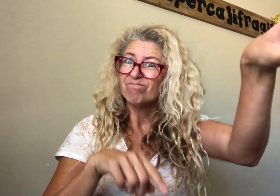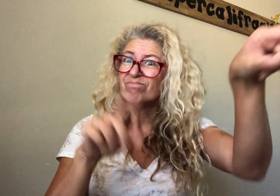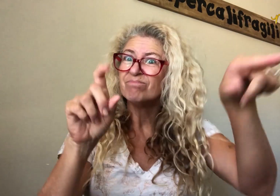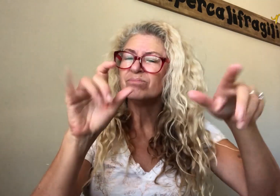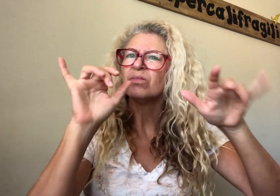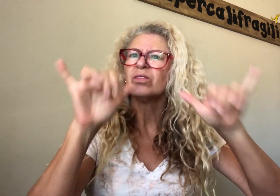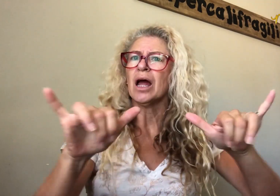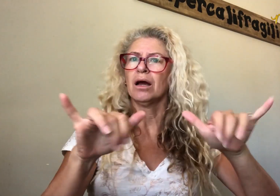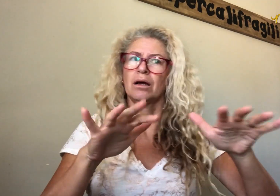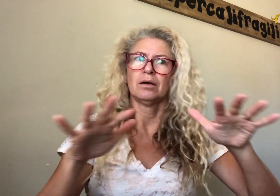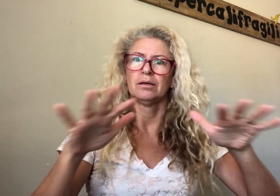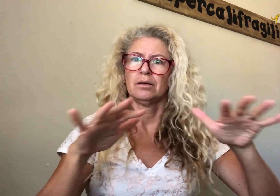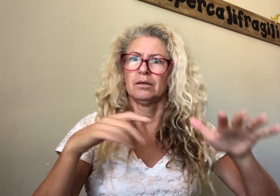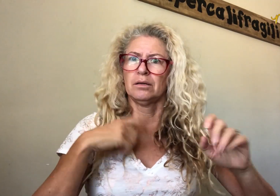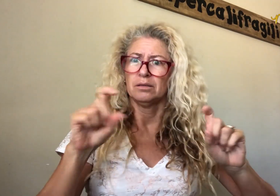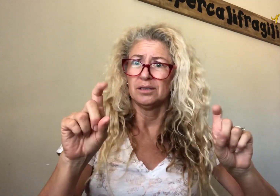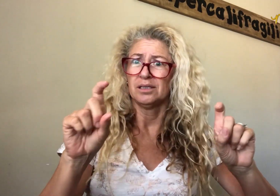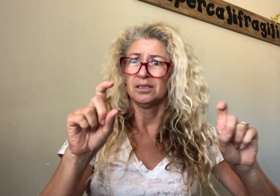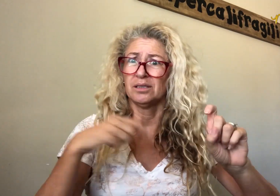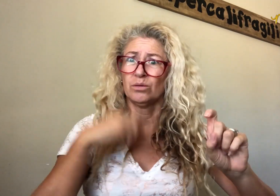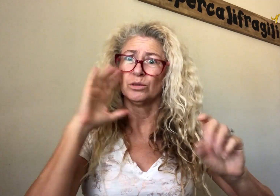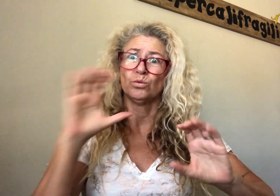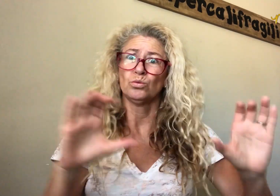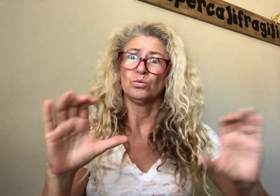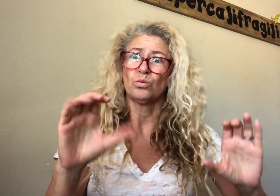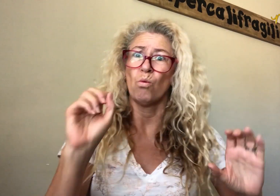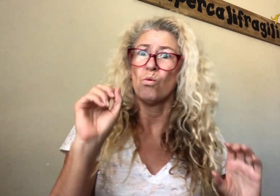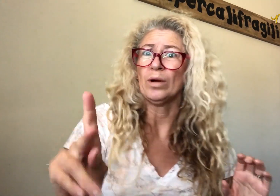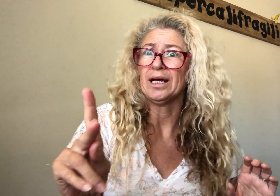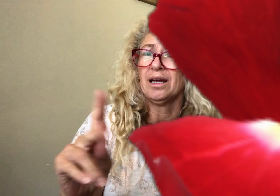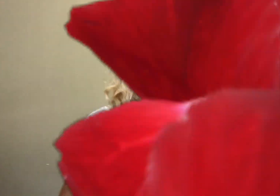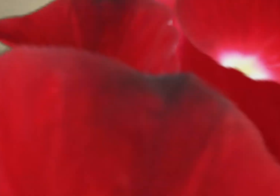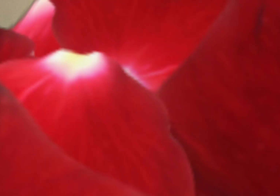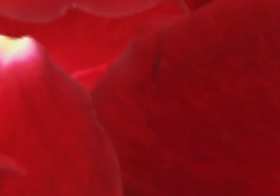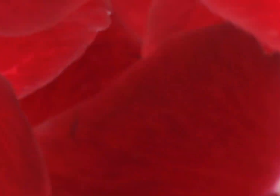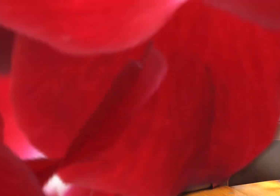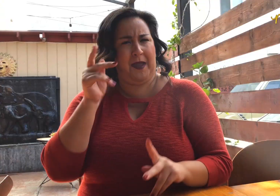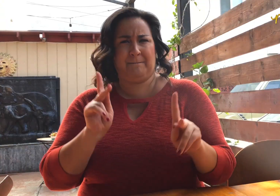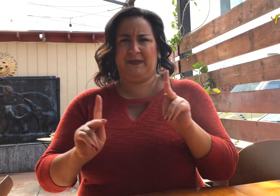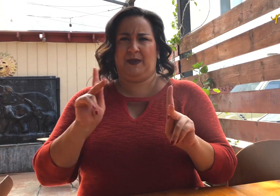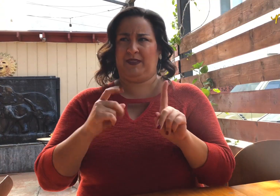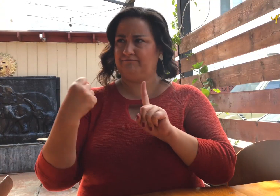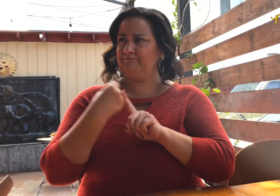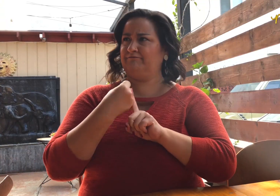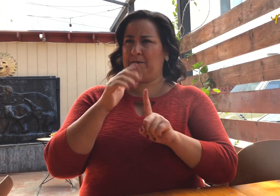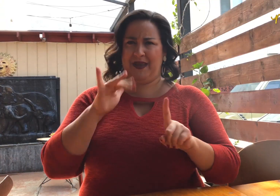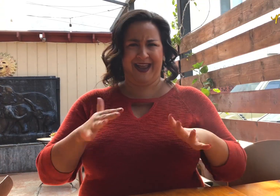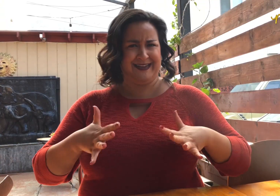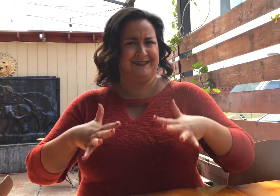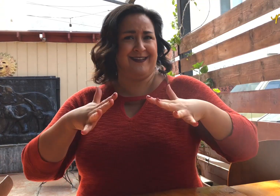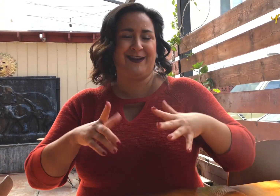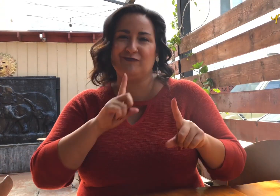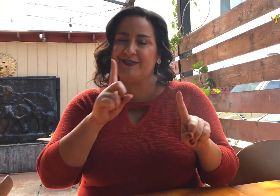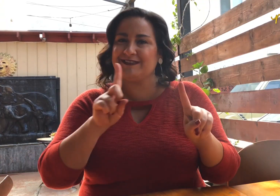it's that feeling of not being sure, not knowing if I'm gonna be okay. Why do people get anxiety?